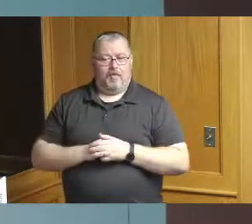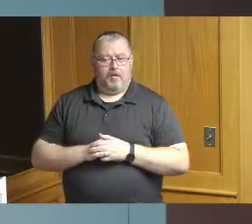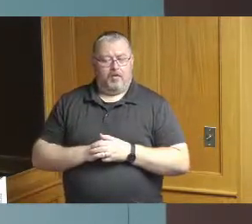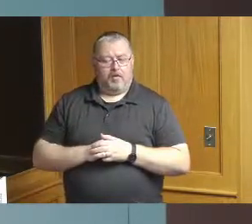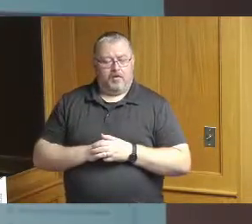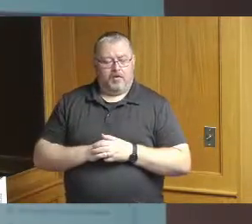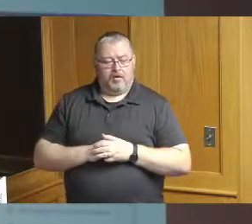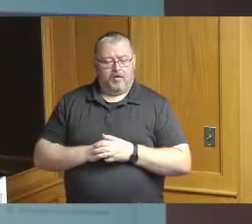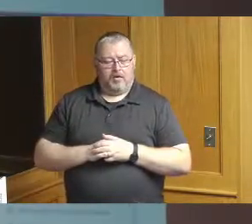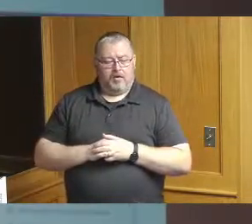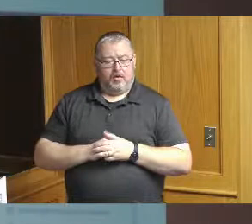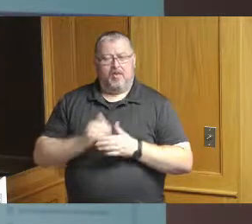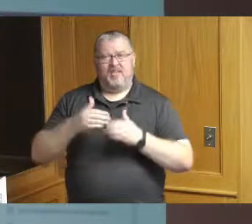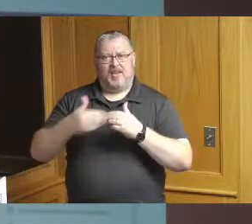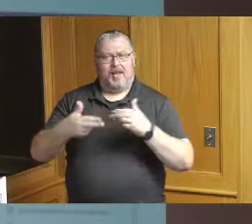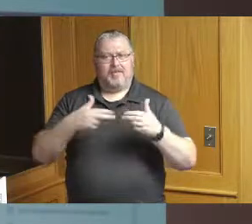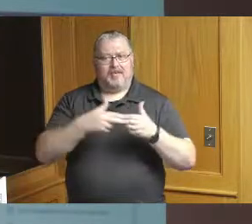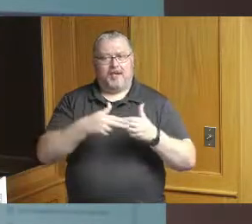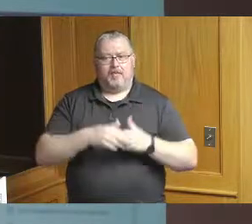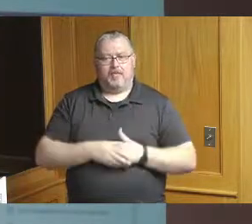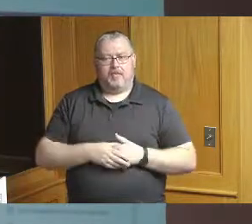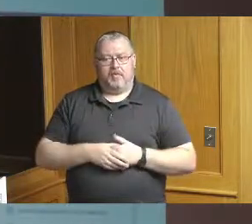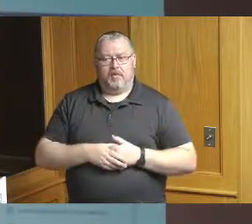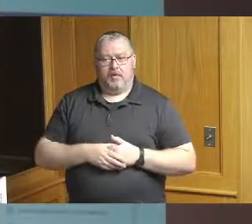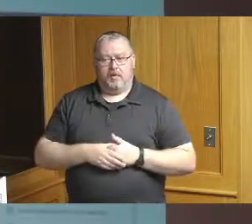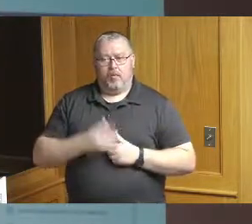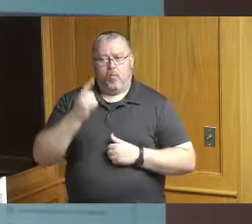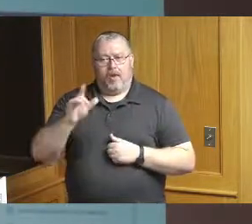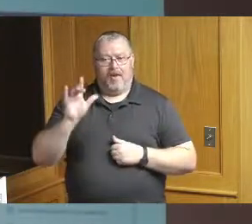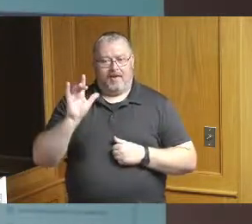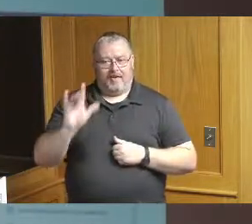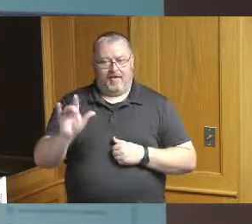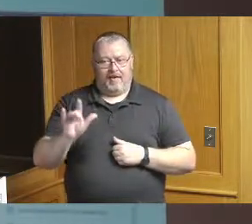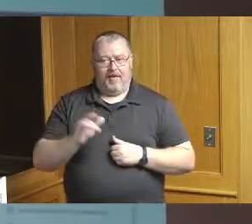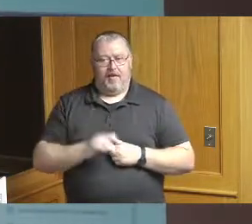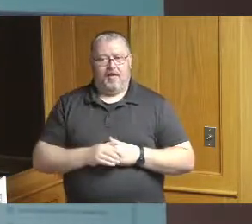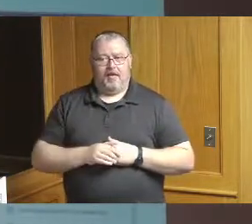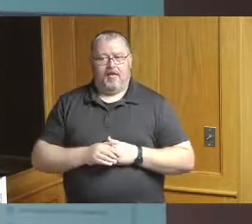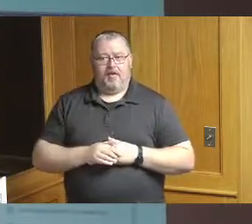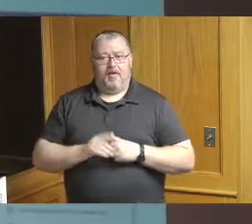move to the next slide widget so with just one click you can get a variety of information right